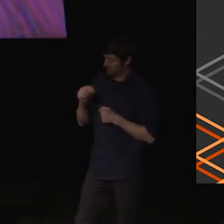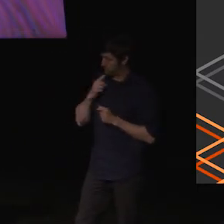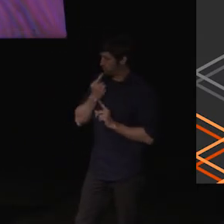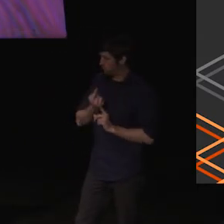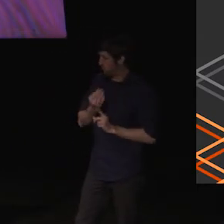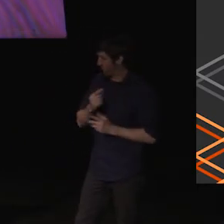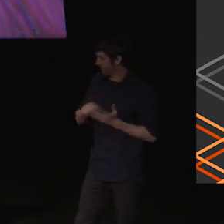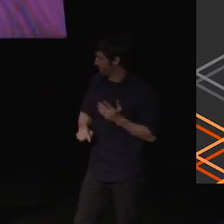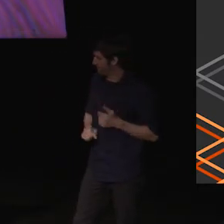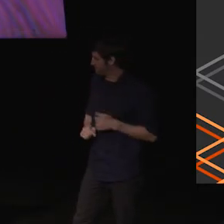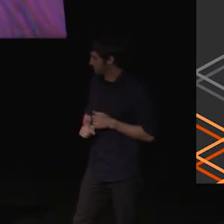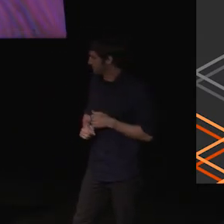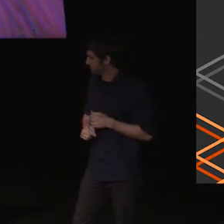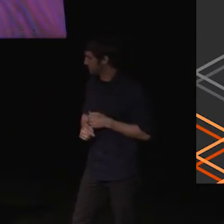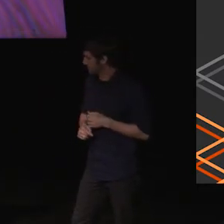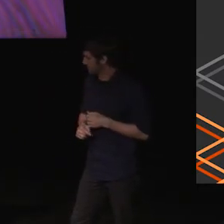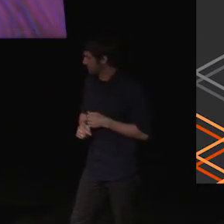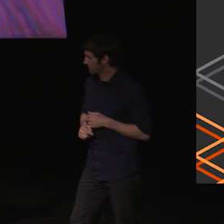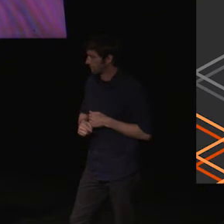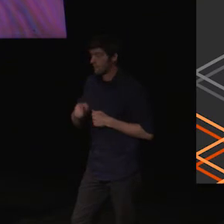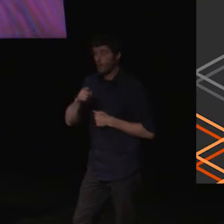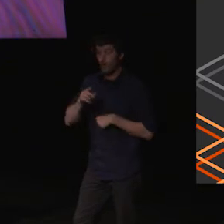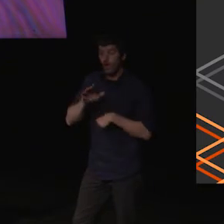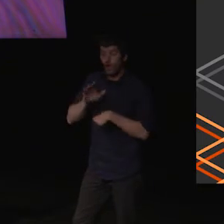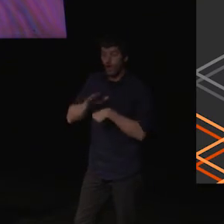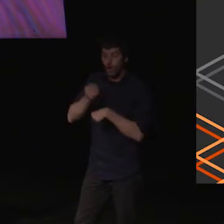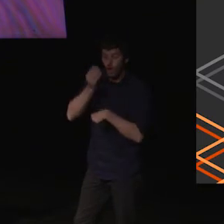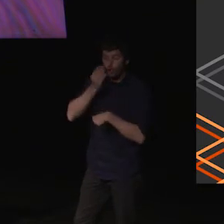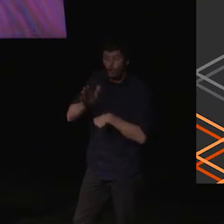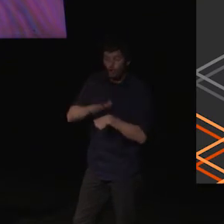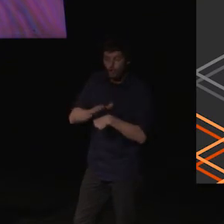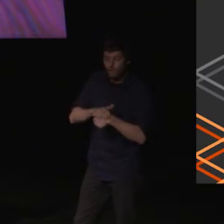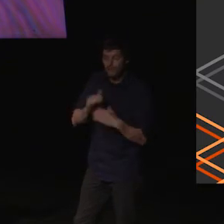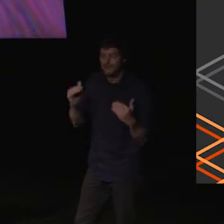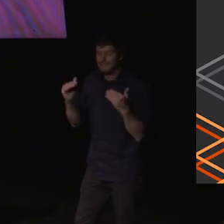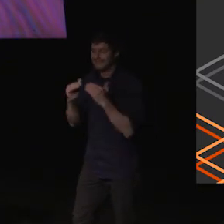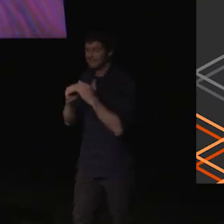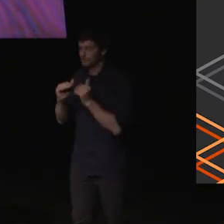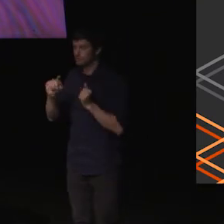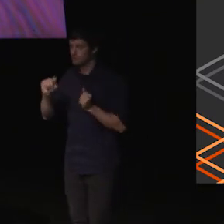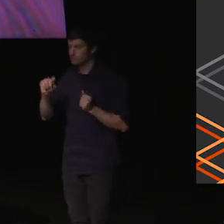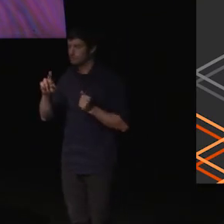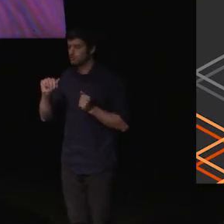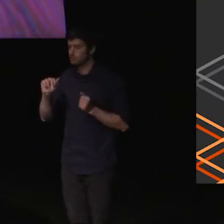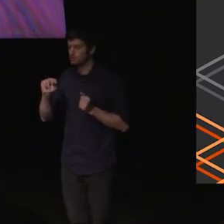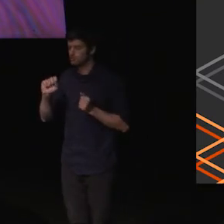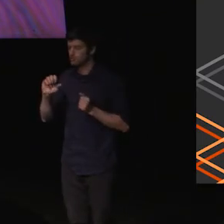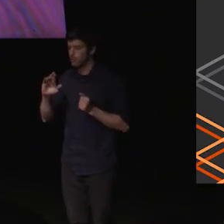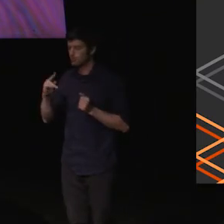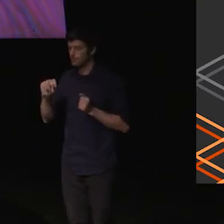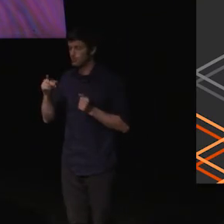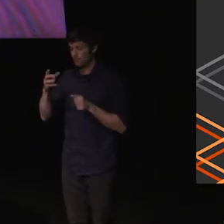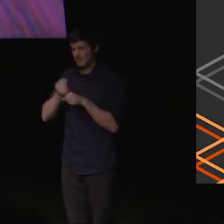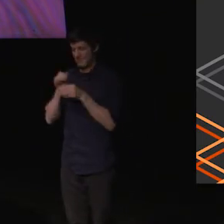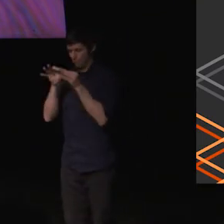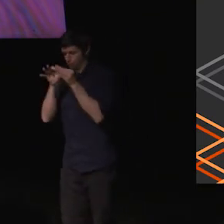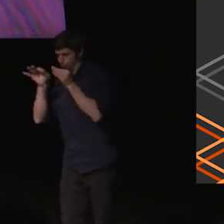You type a notification, it goes transcription, it has a string object, you get that string, and you pump it into your UI framework that's posting that window.